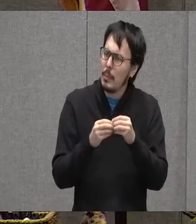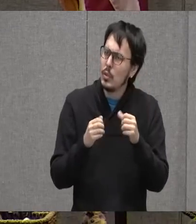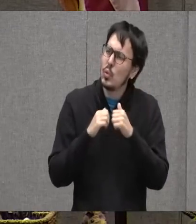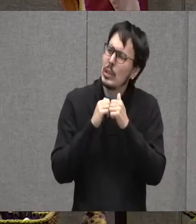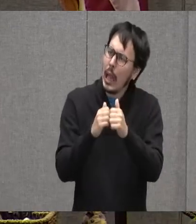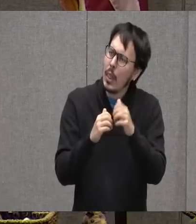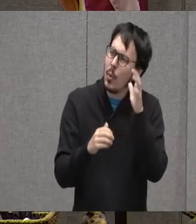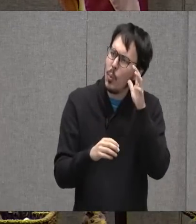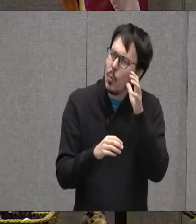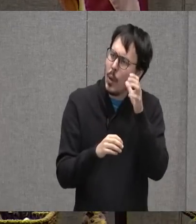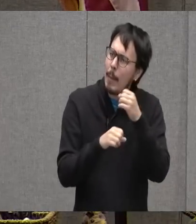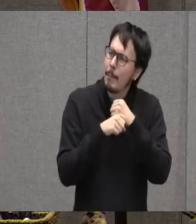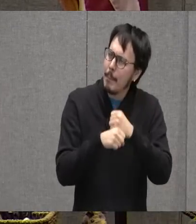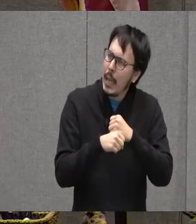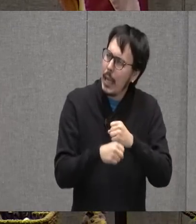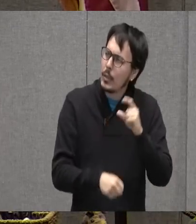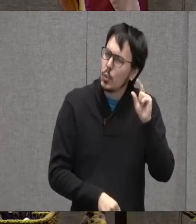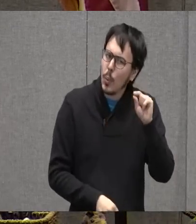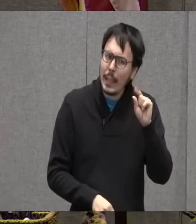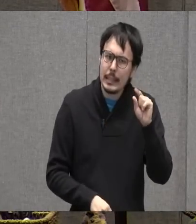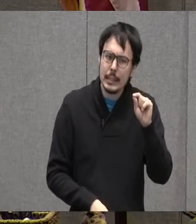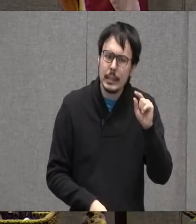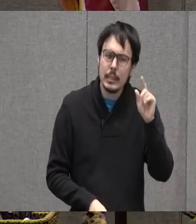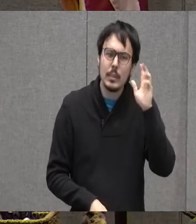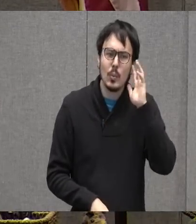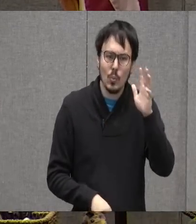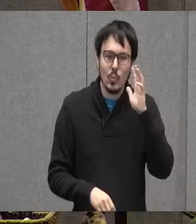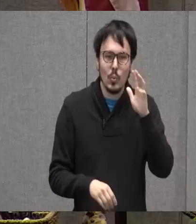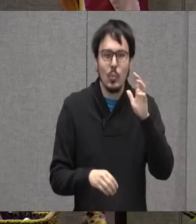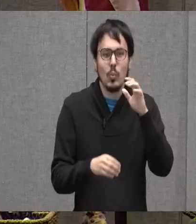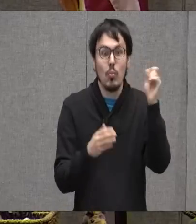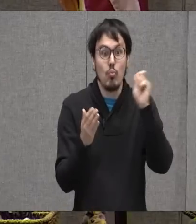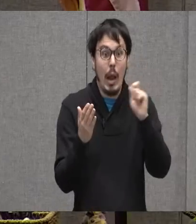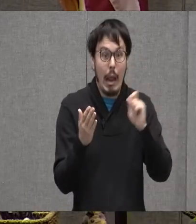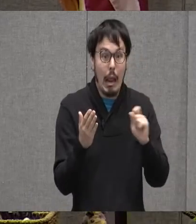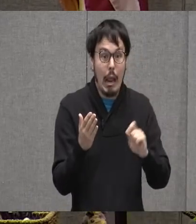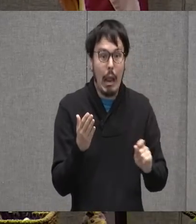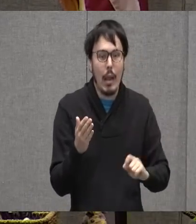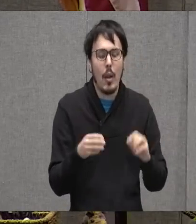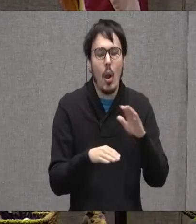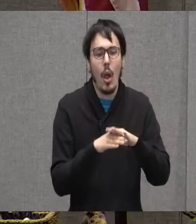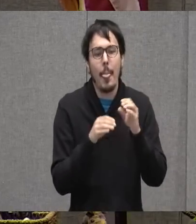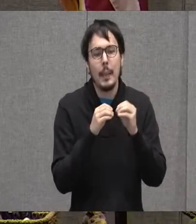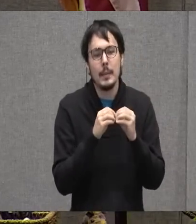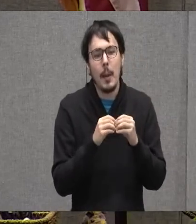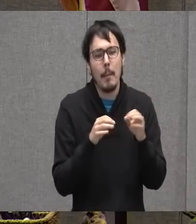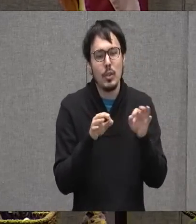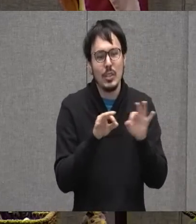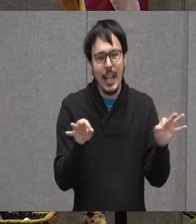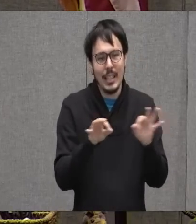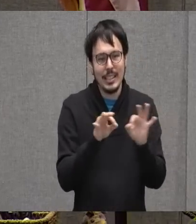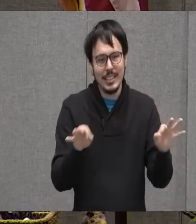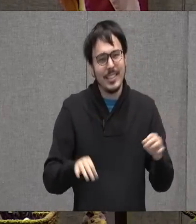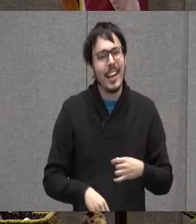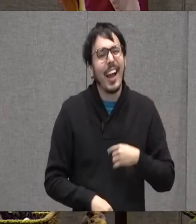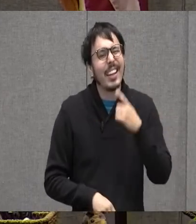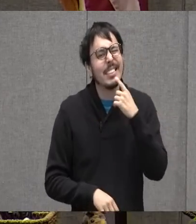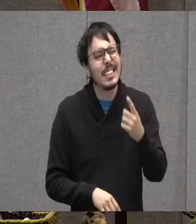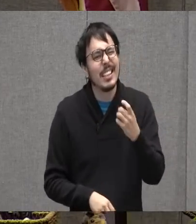Then we'll write it together in a number sentence. So I said it several times.